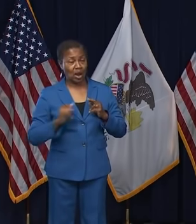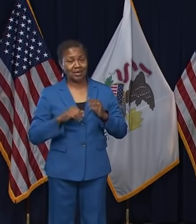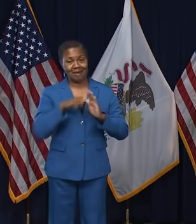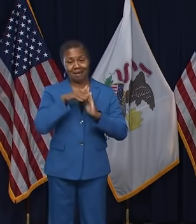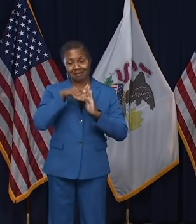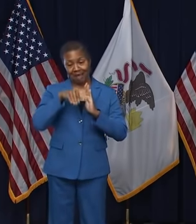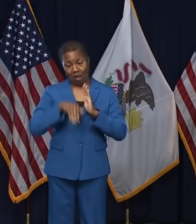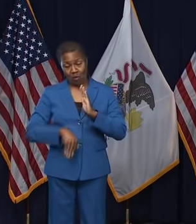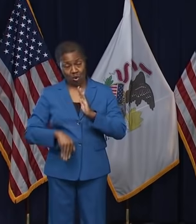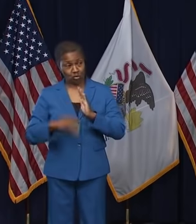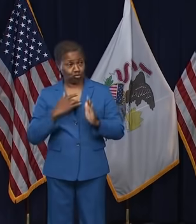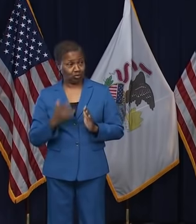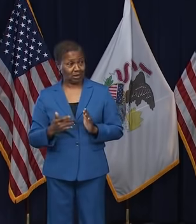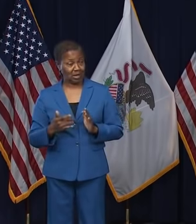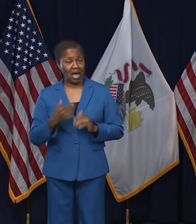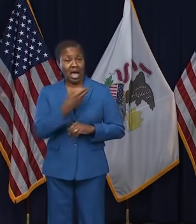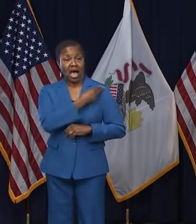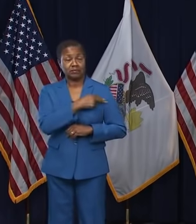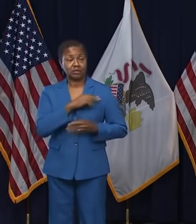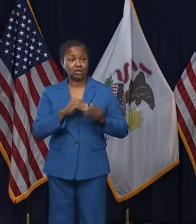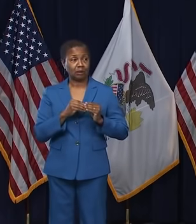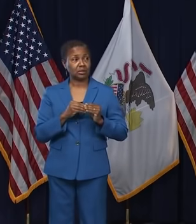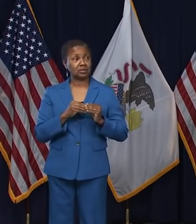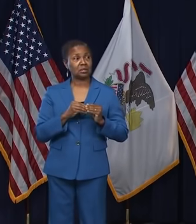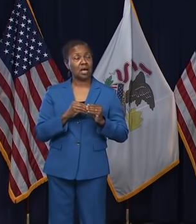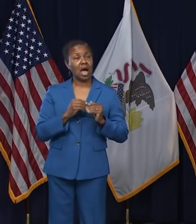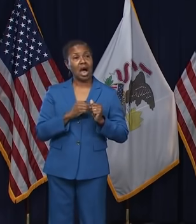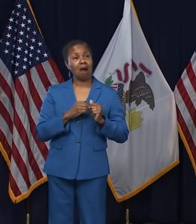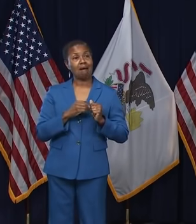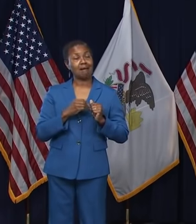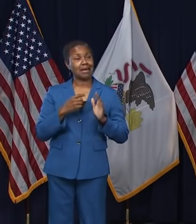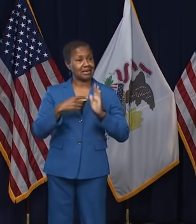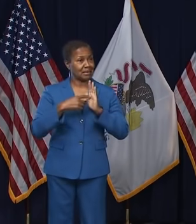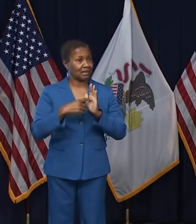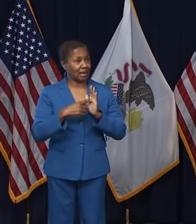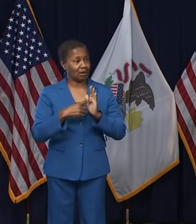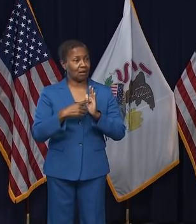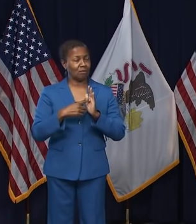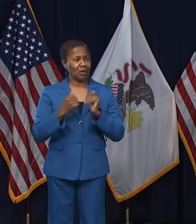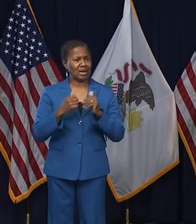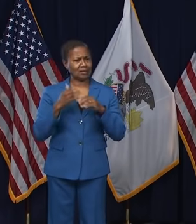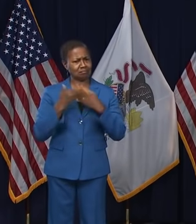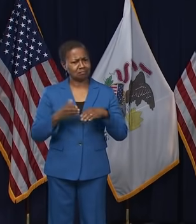of everything with that